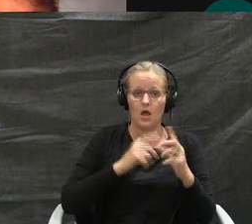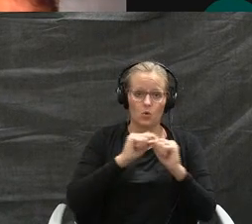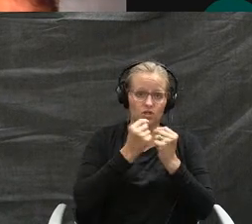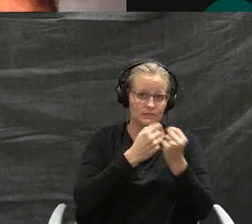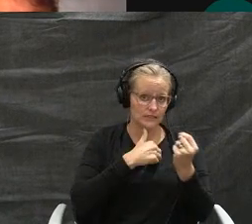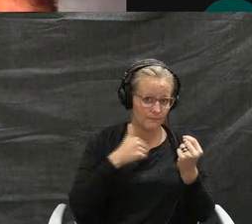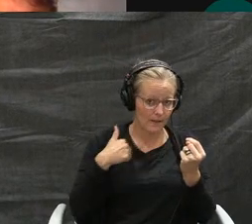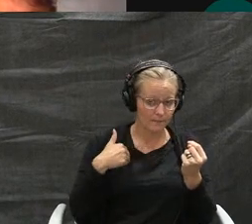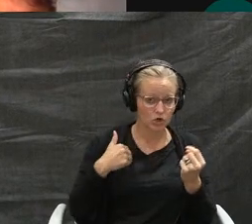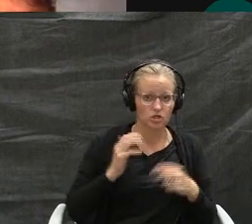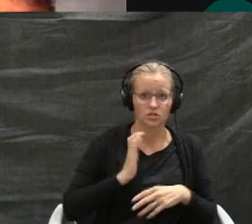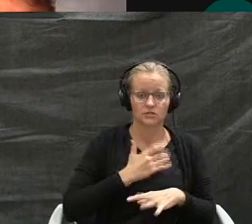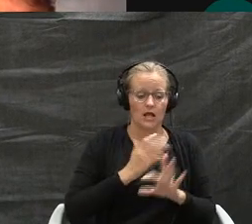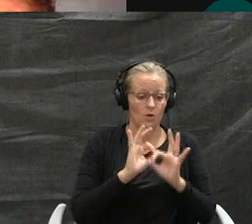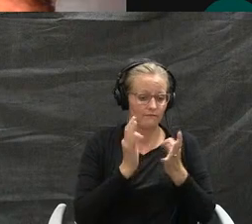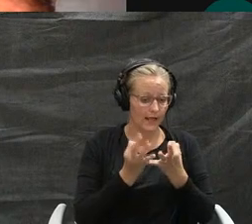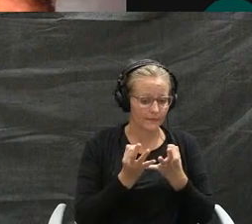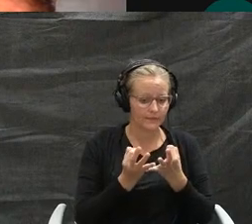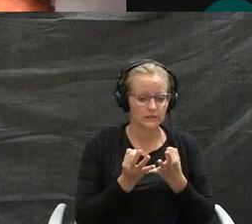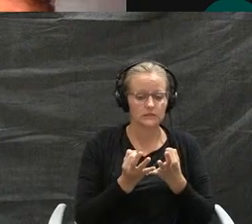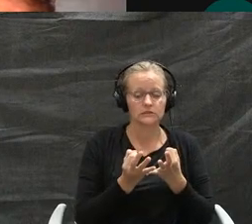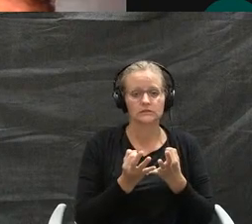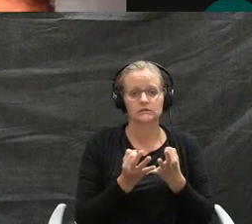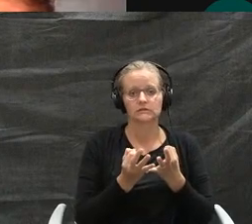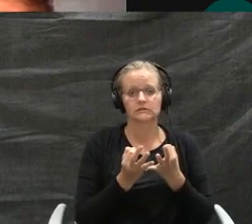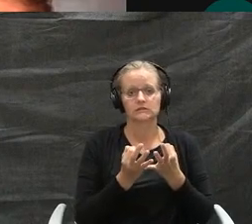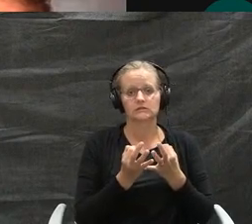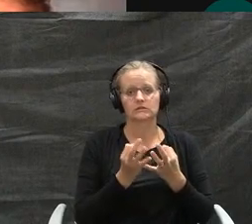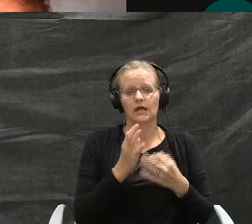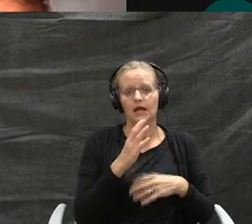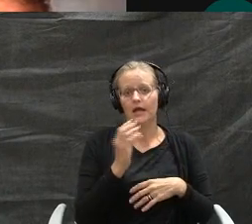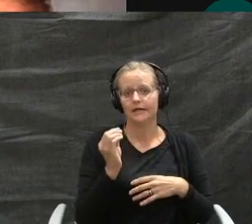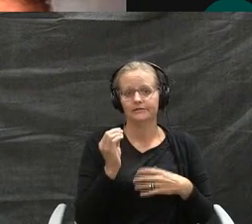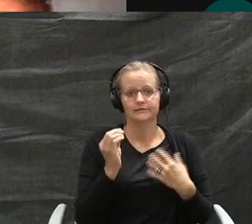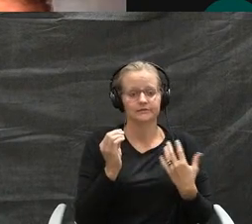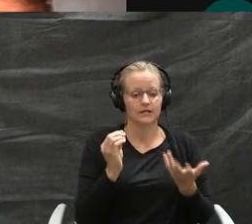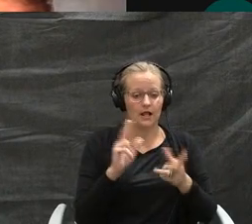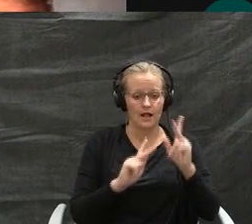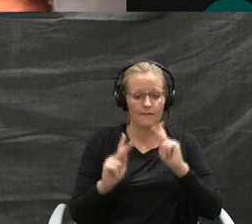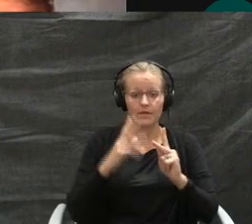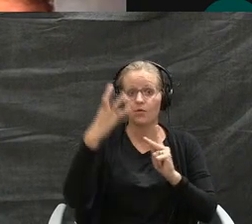our team members are families and and you know people out in